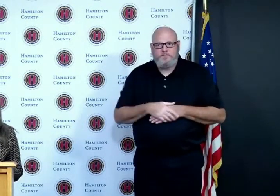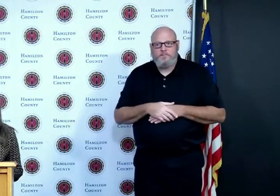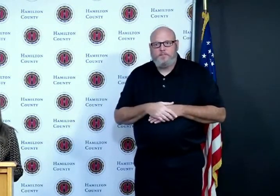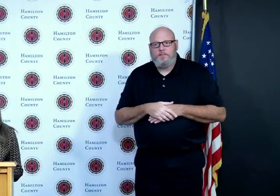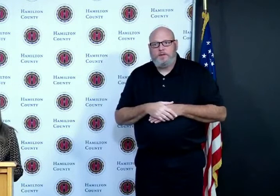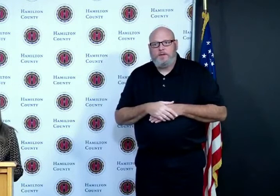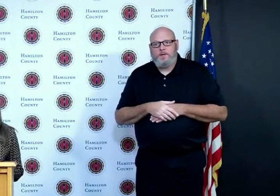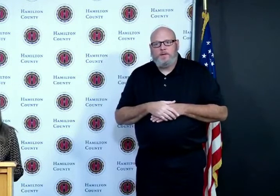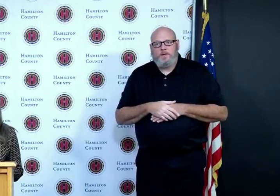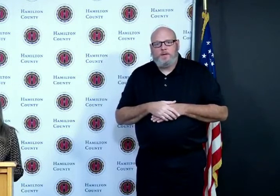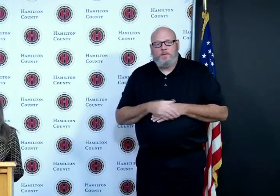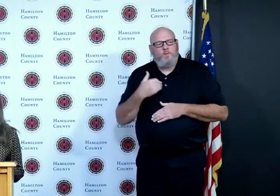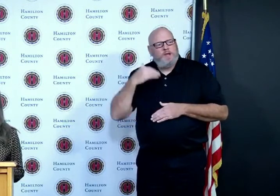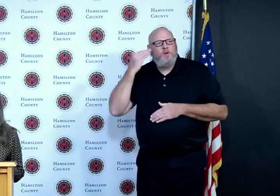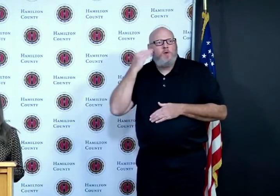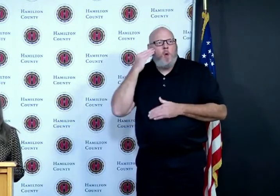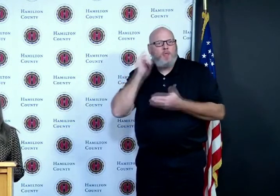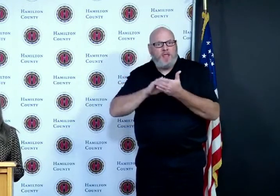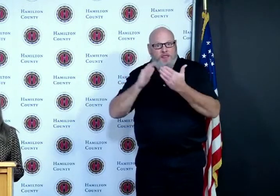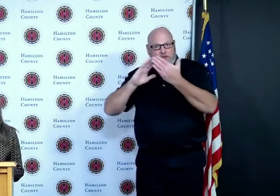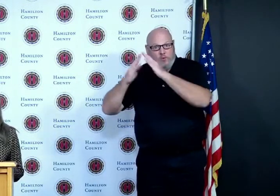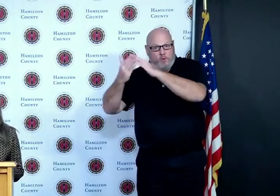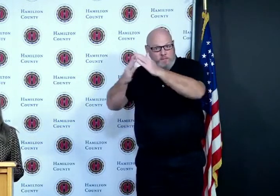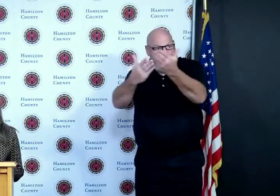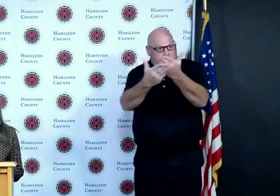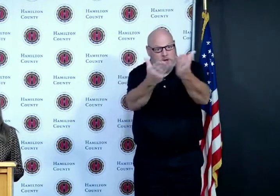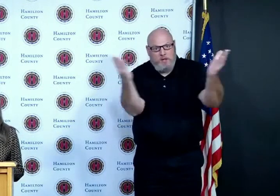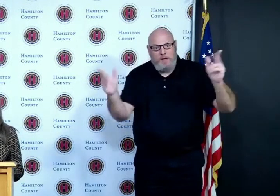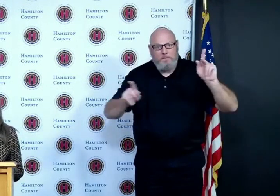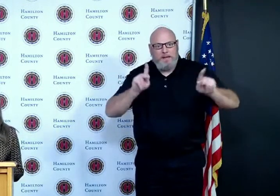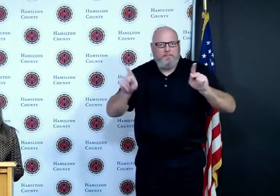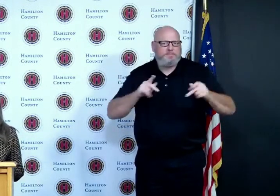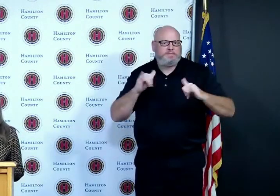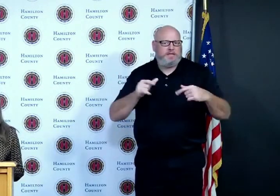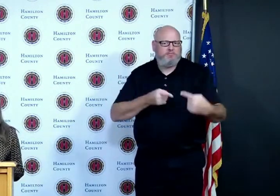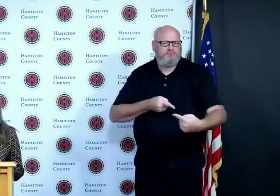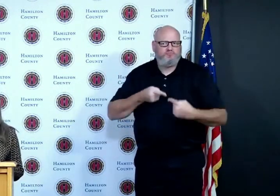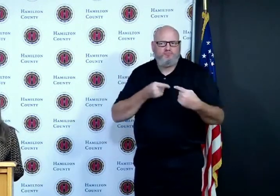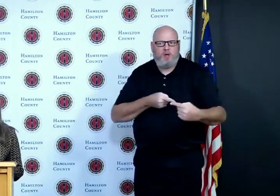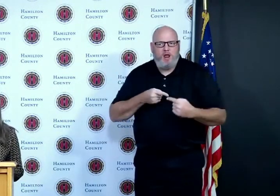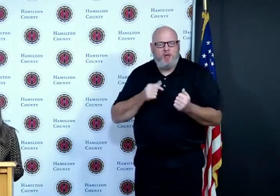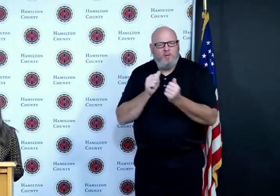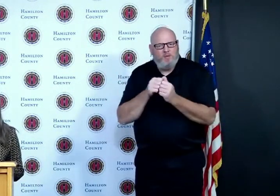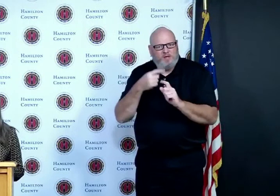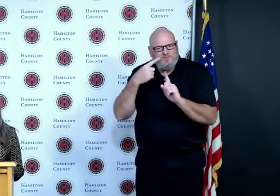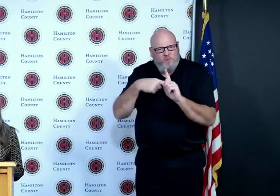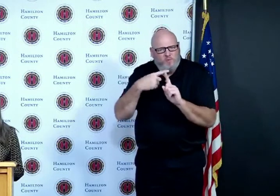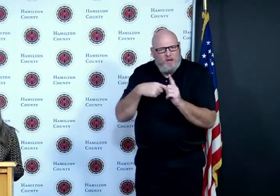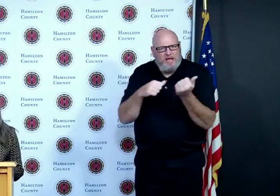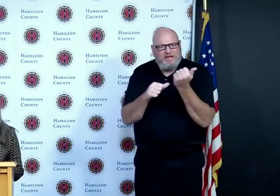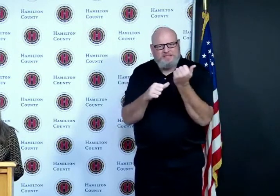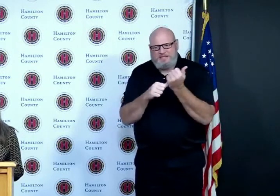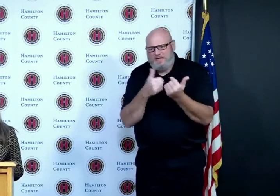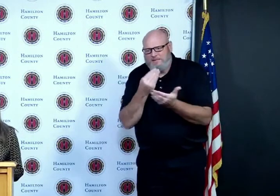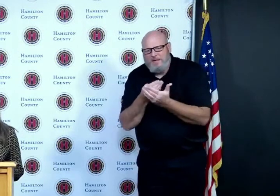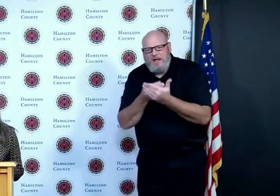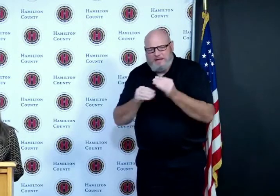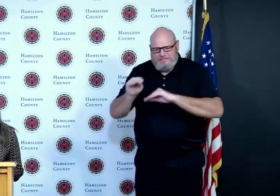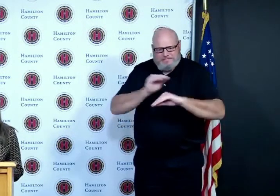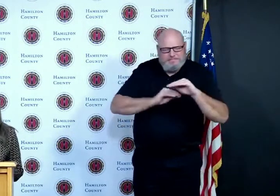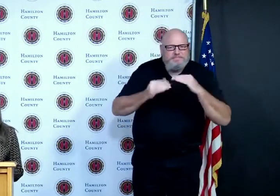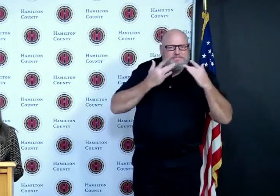make sure that we are providing those resources as as needed and in in priority order so